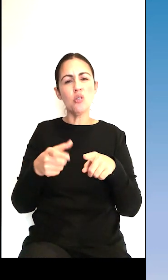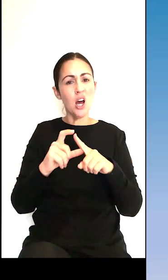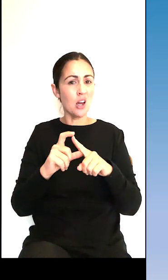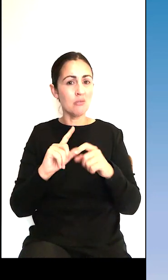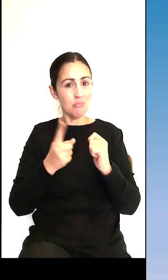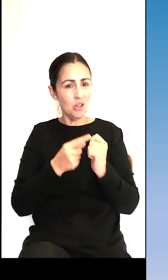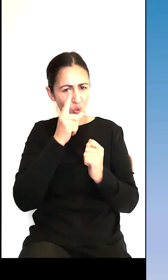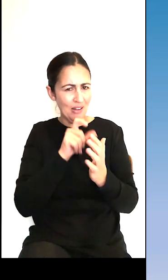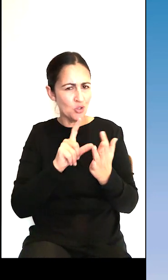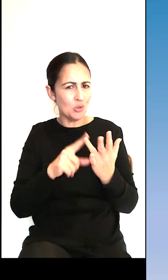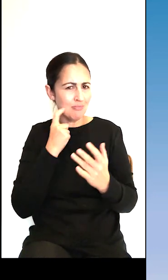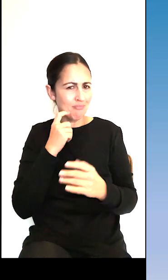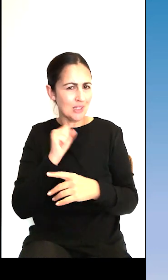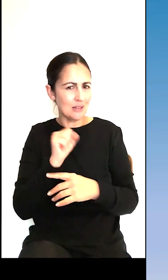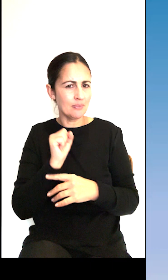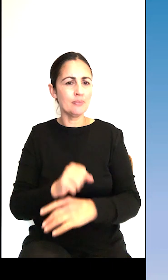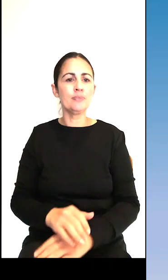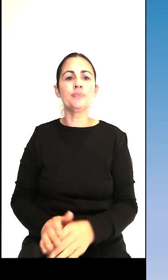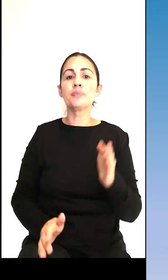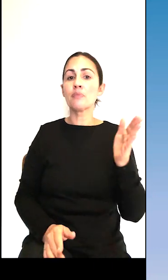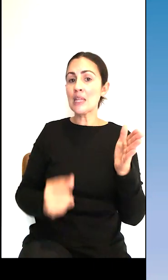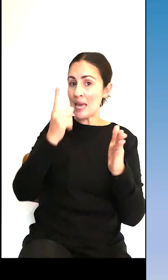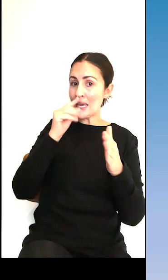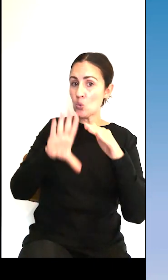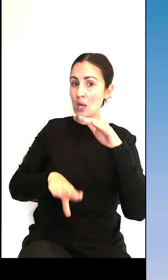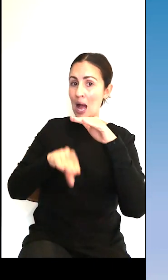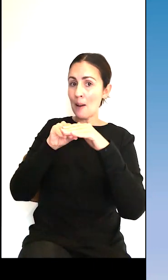Can you upload an unwitnessed advance care plan document?